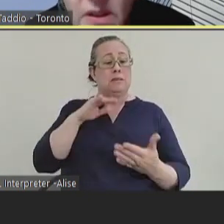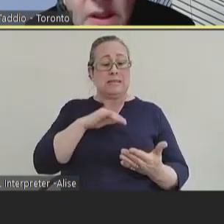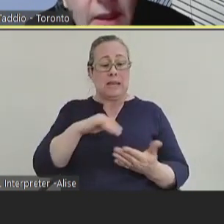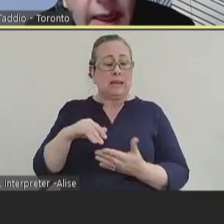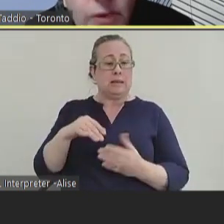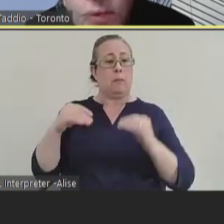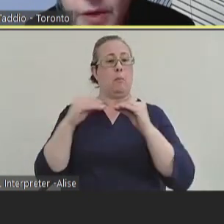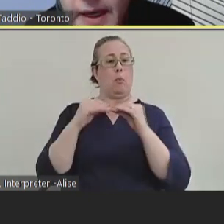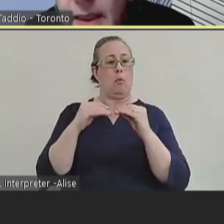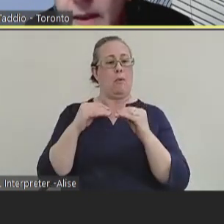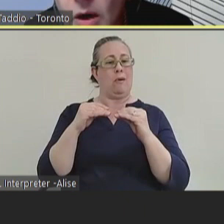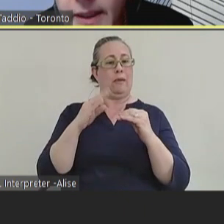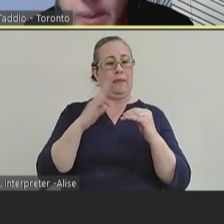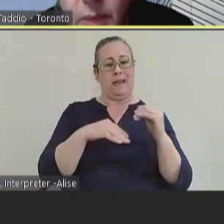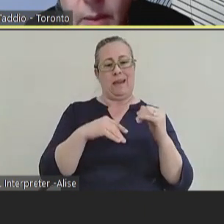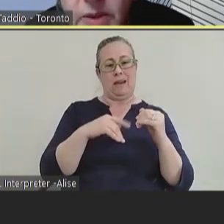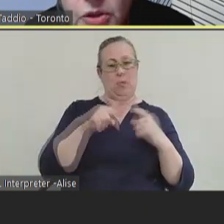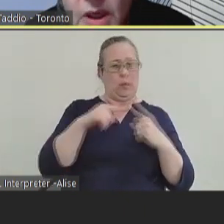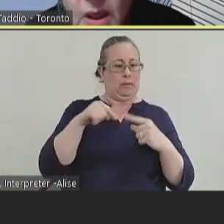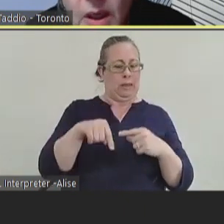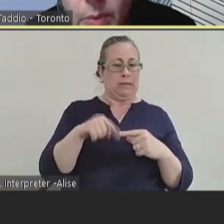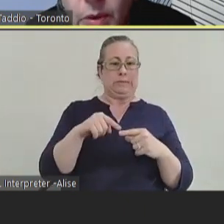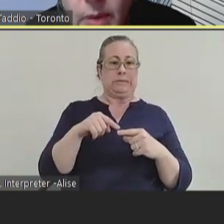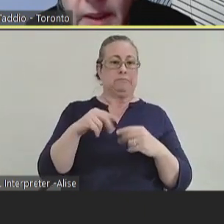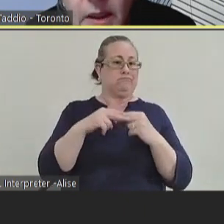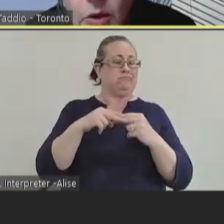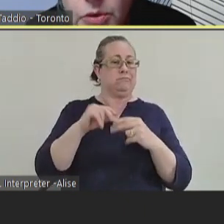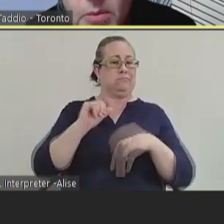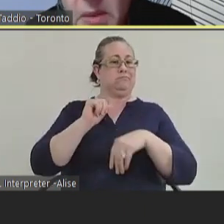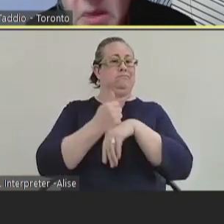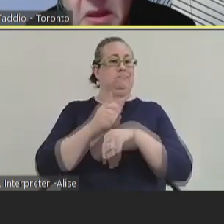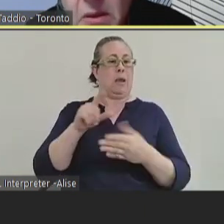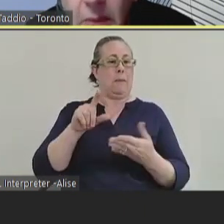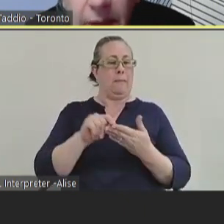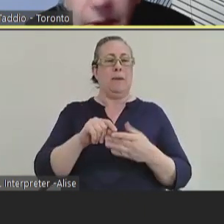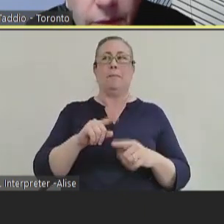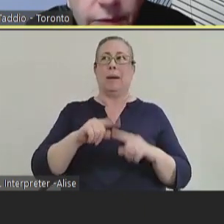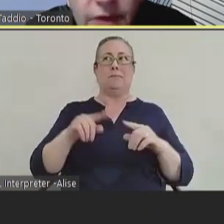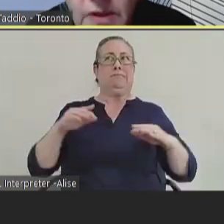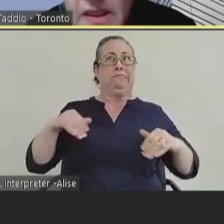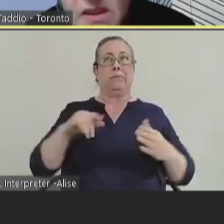this slide was created, not yet published. We're probably close to maybe, I don't know, 15,000,